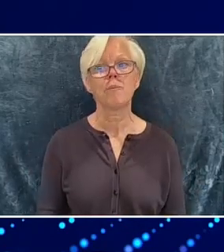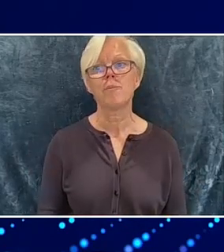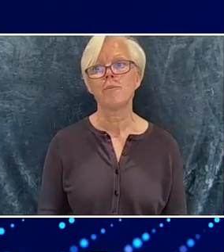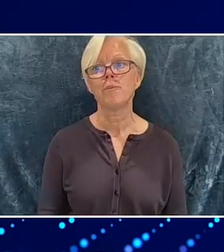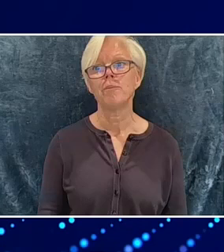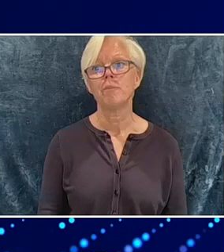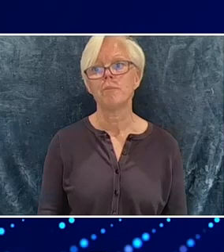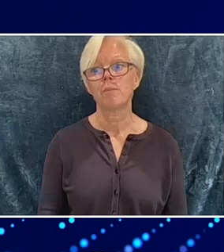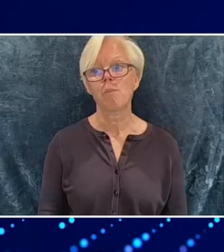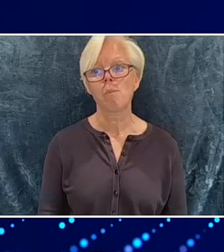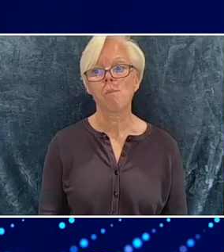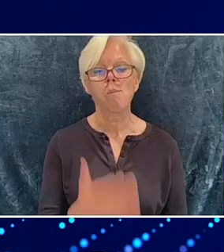Thank you. Magin, go ahead.